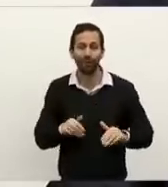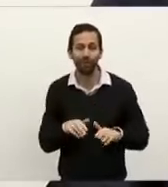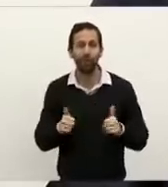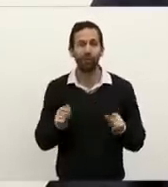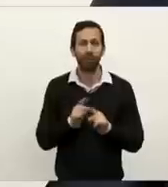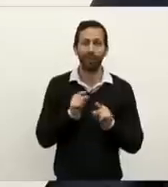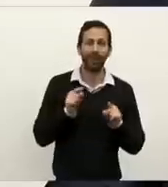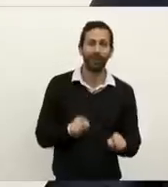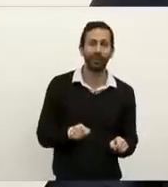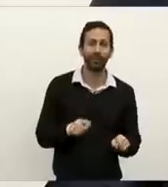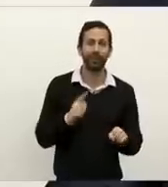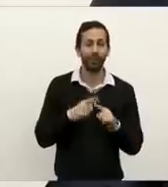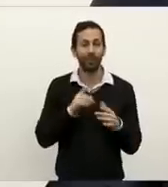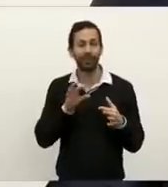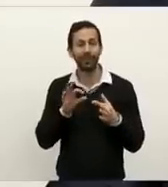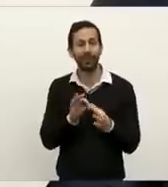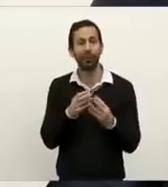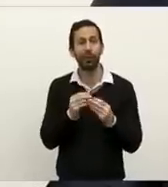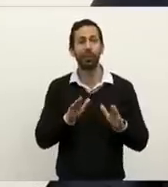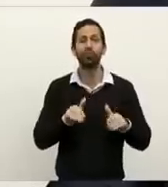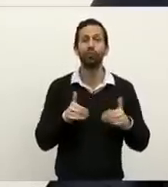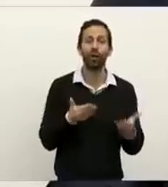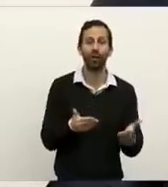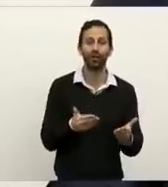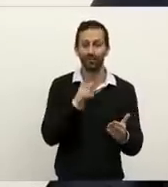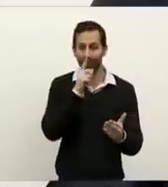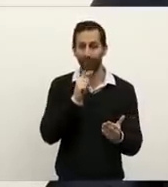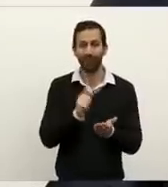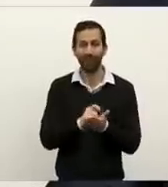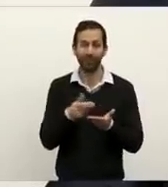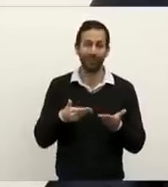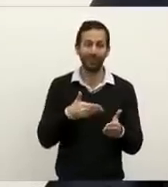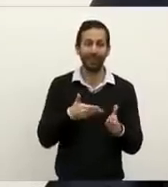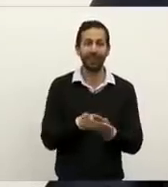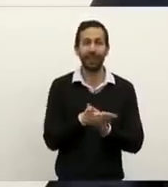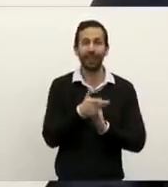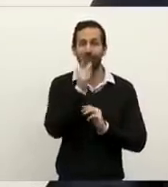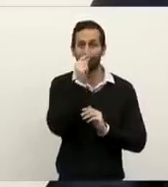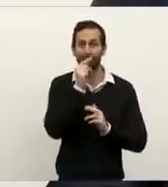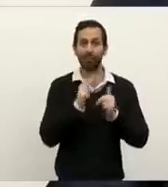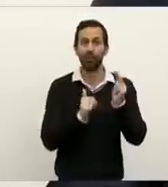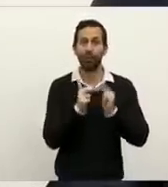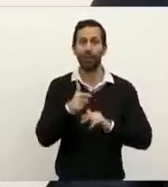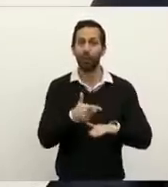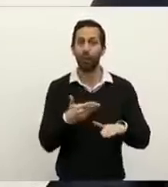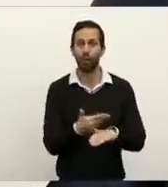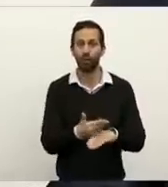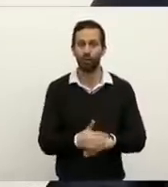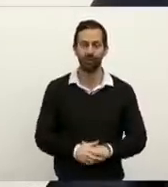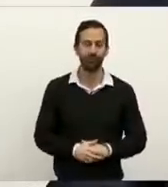as well as connecting with providers. And there can be funding put into capacity building for that sort of work as well. That means that when they then go